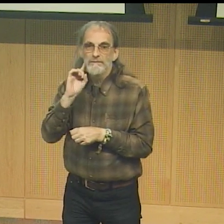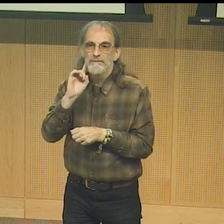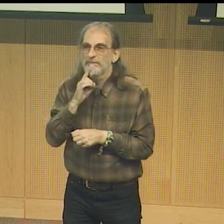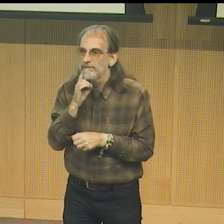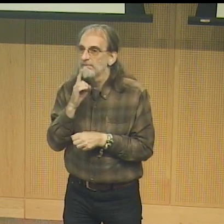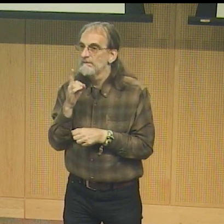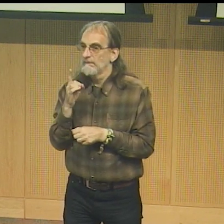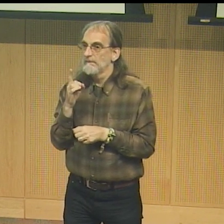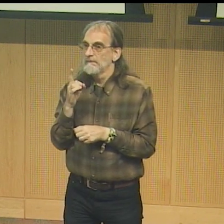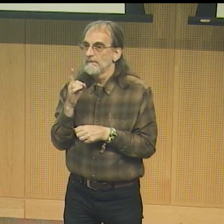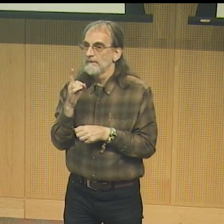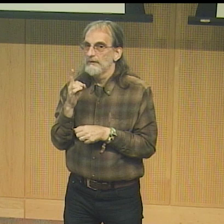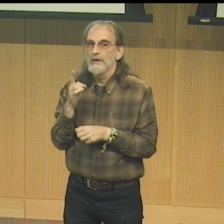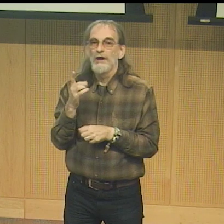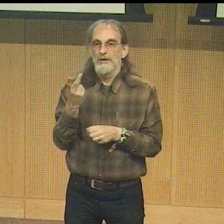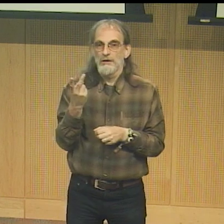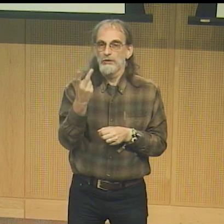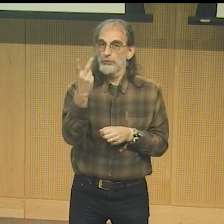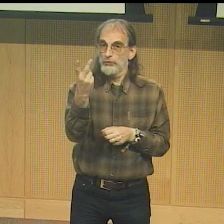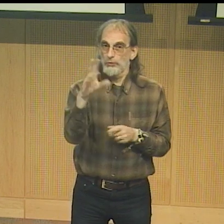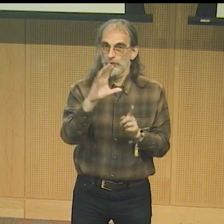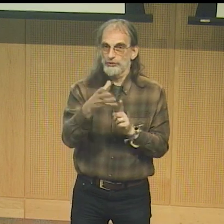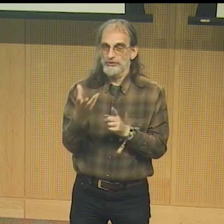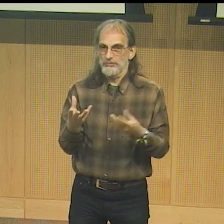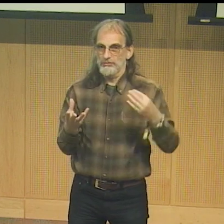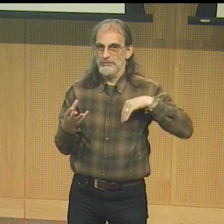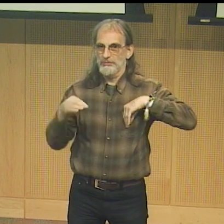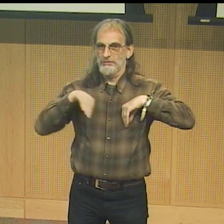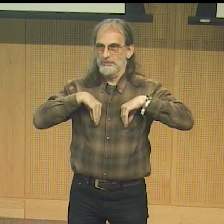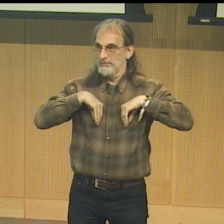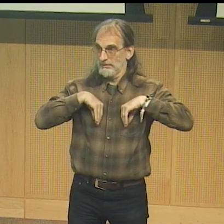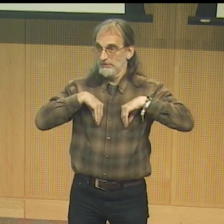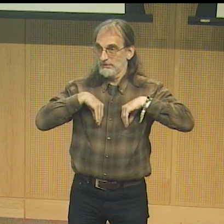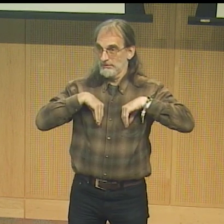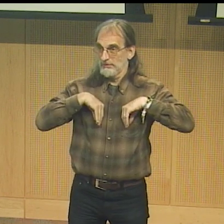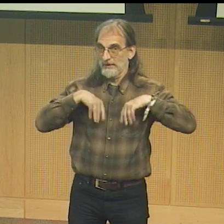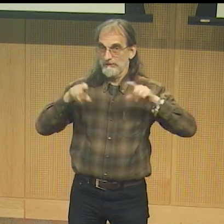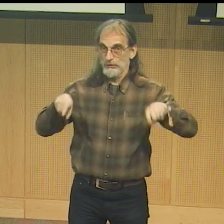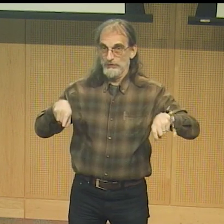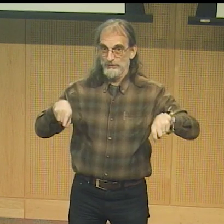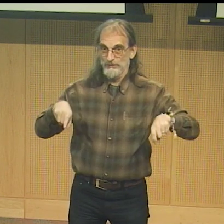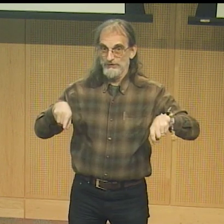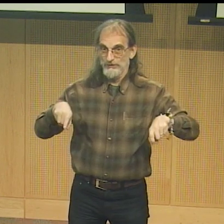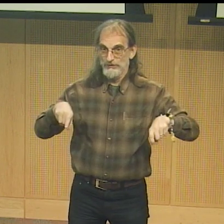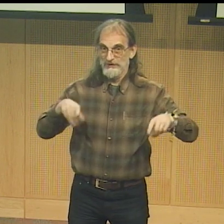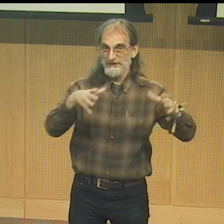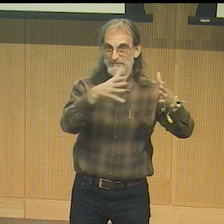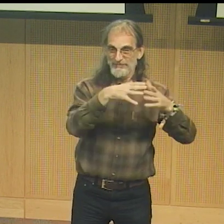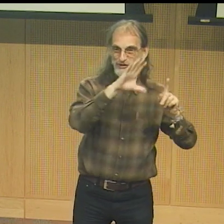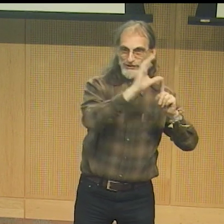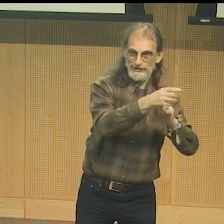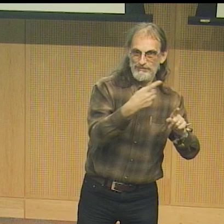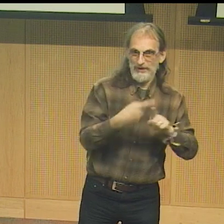culture--black, Deaf, Native American--you essentially have to integrate two cultures.